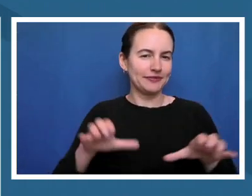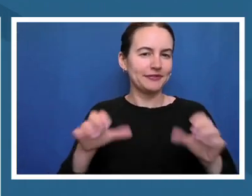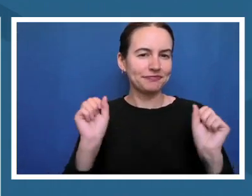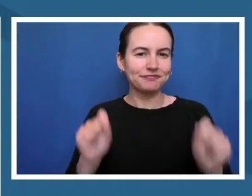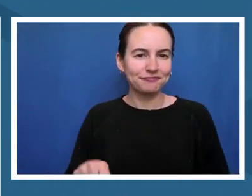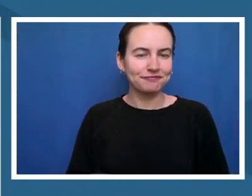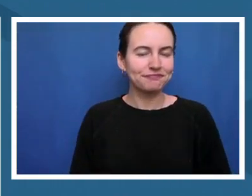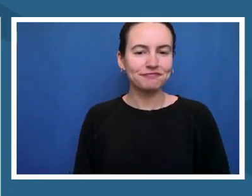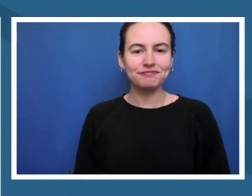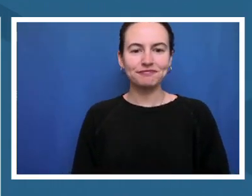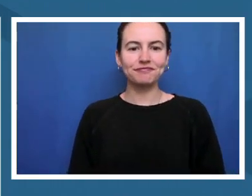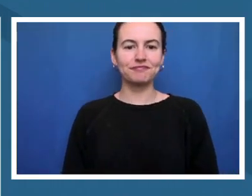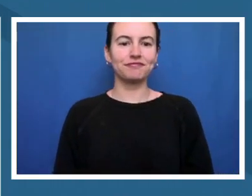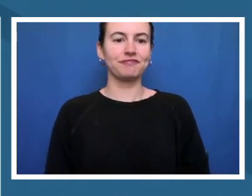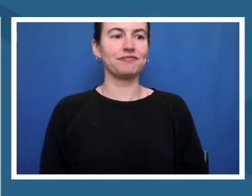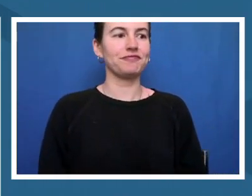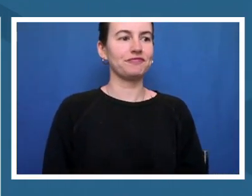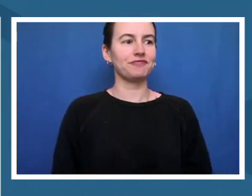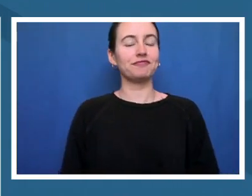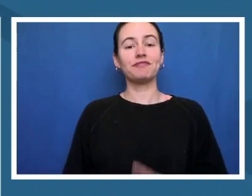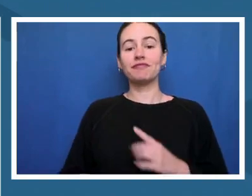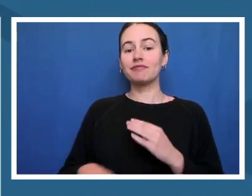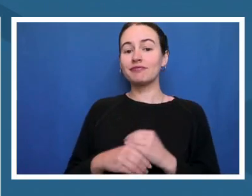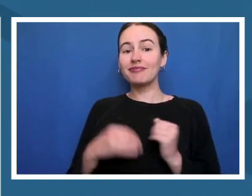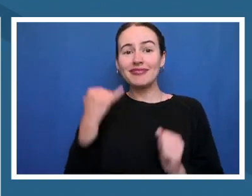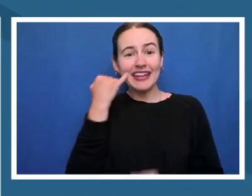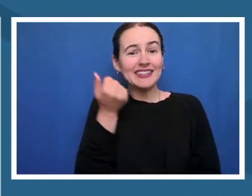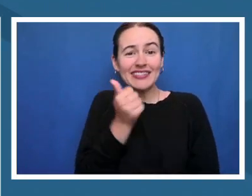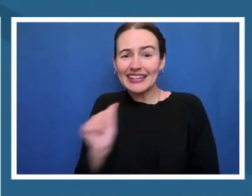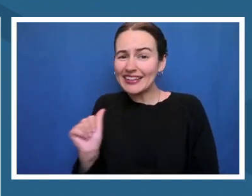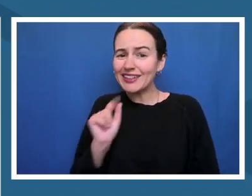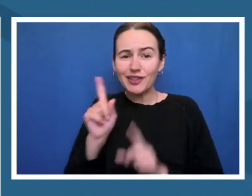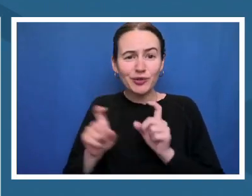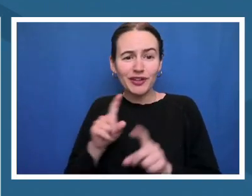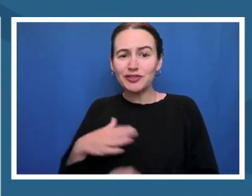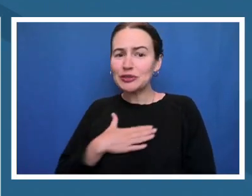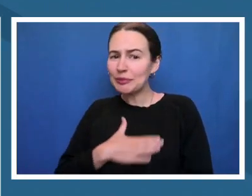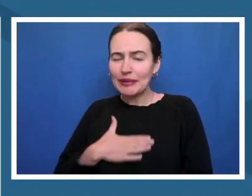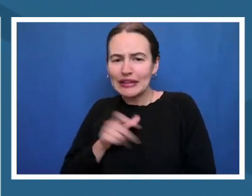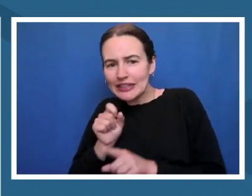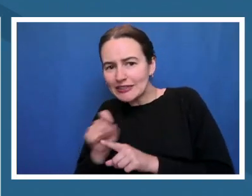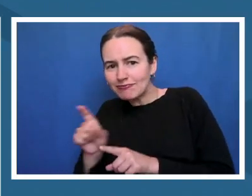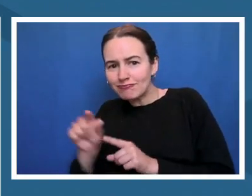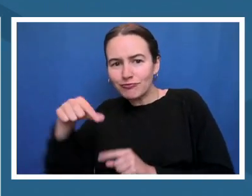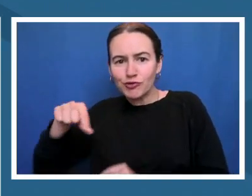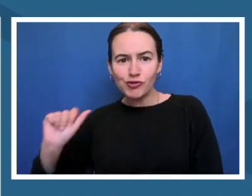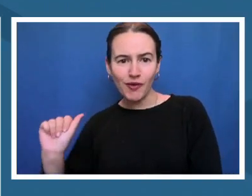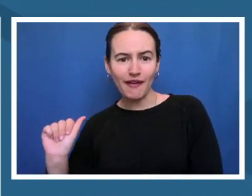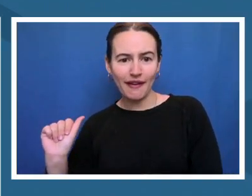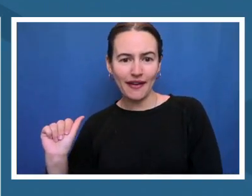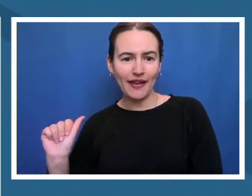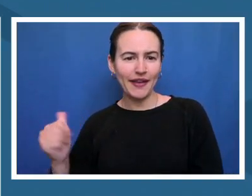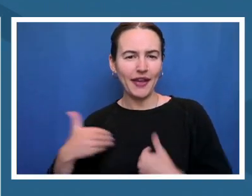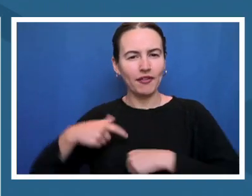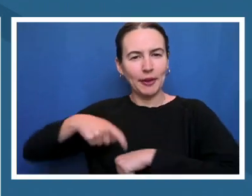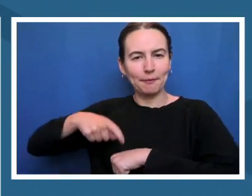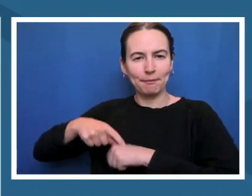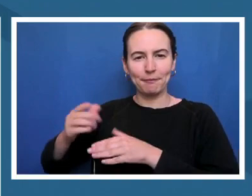great and then yeah if you have any questions at any point feel free put them in the q a we have some time at the